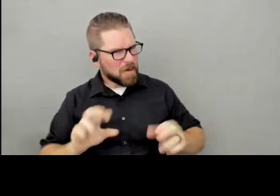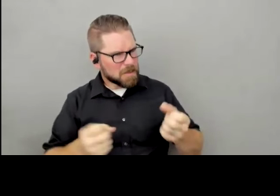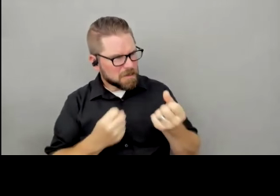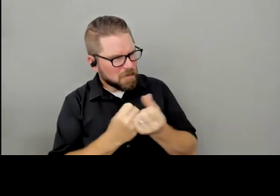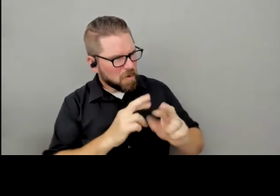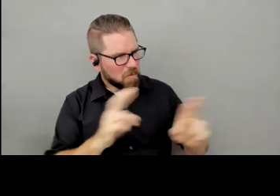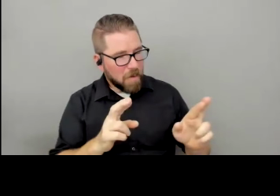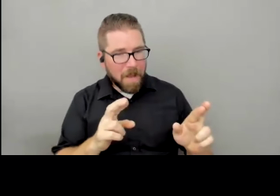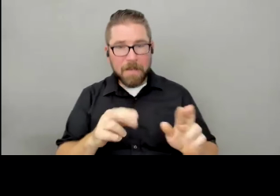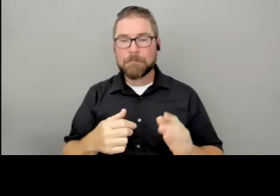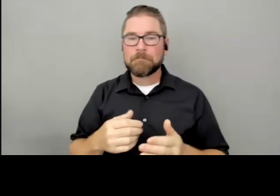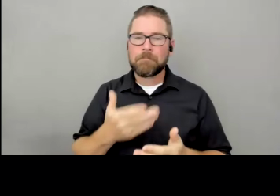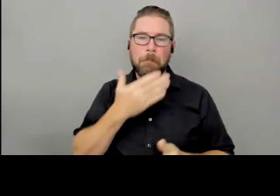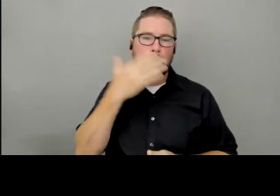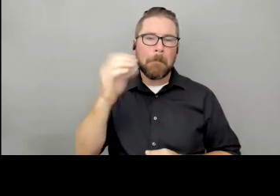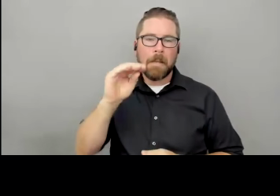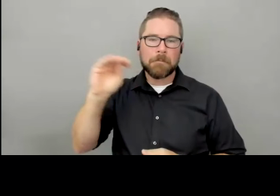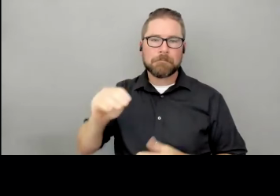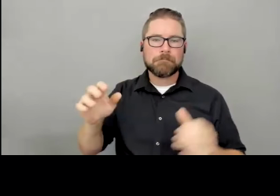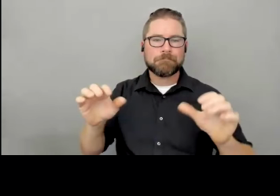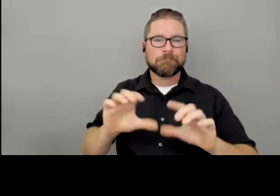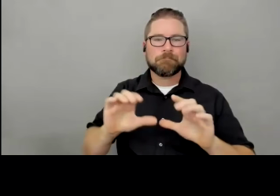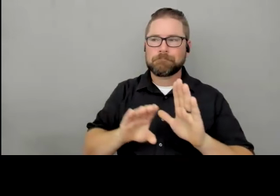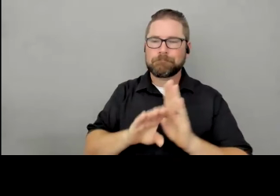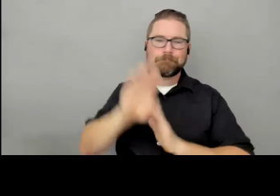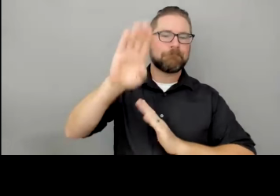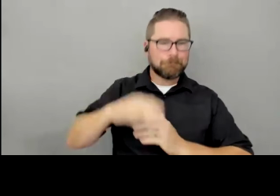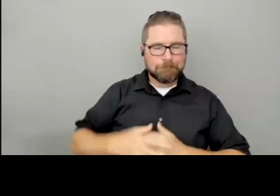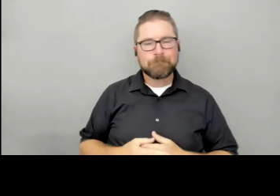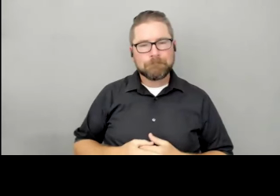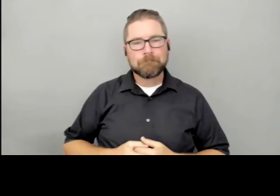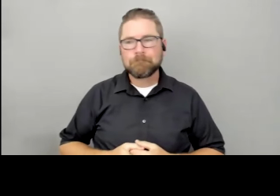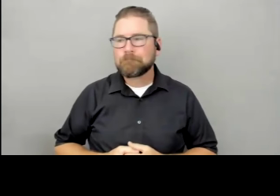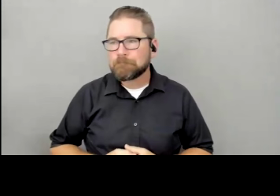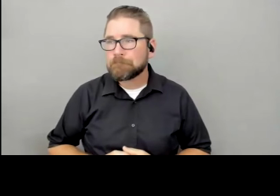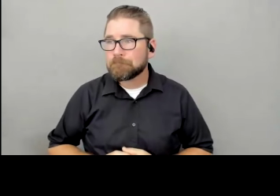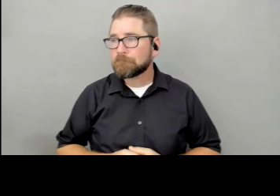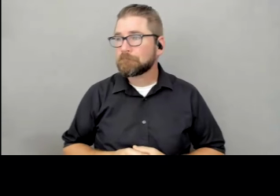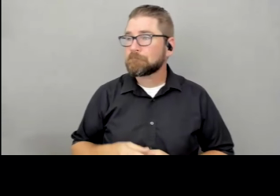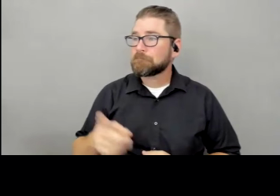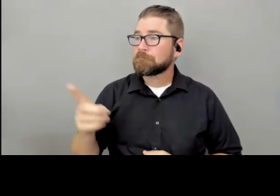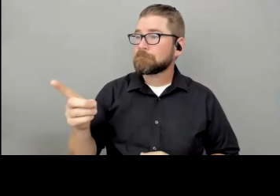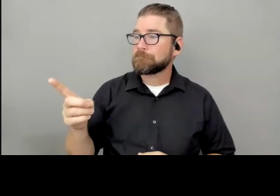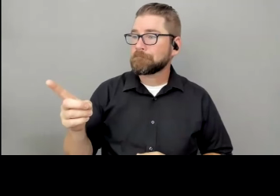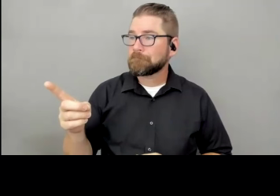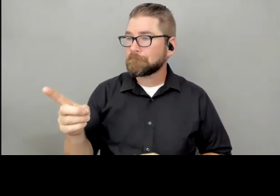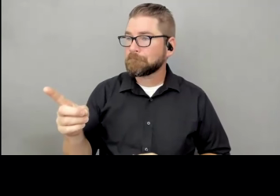Next. Okay, so this is the kind of box talking about. So,